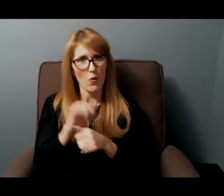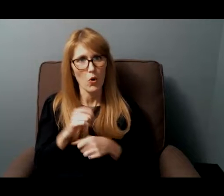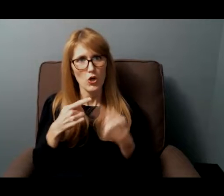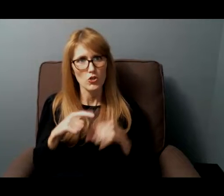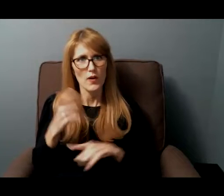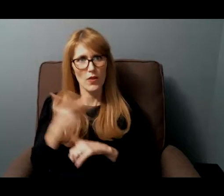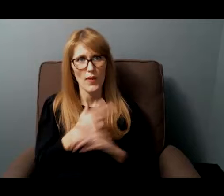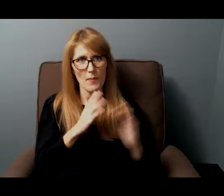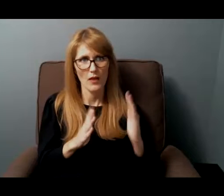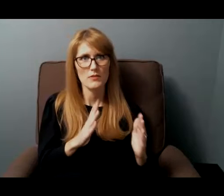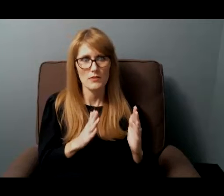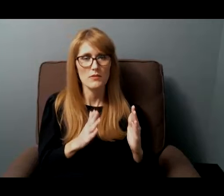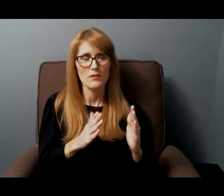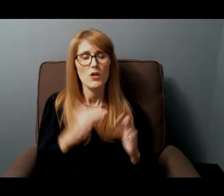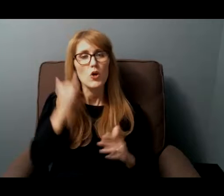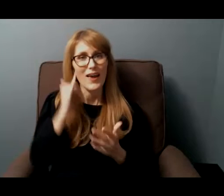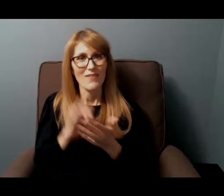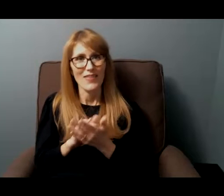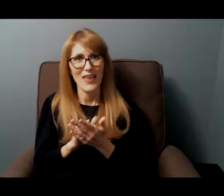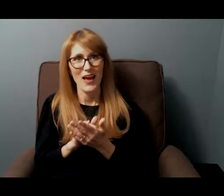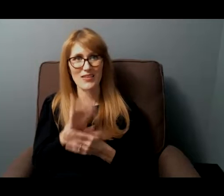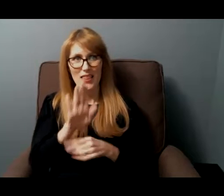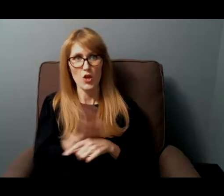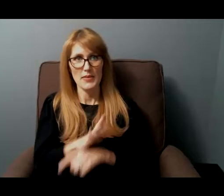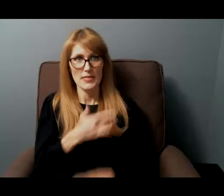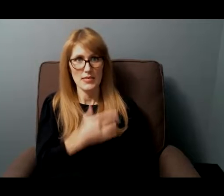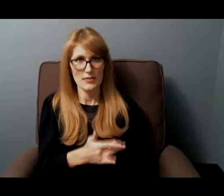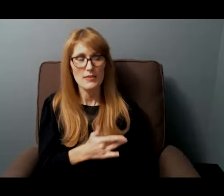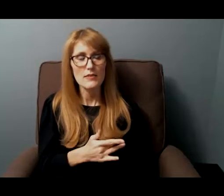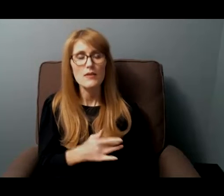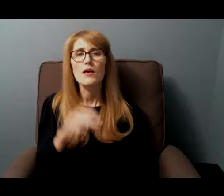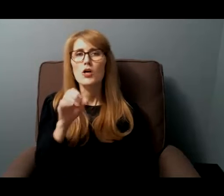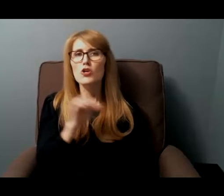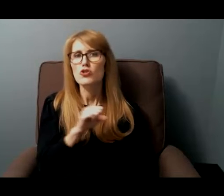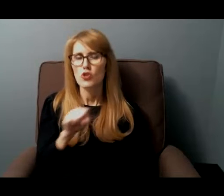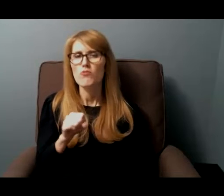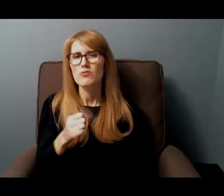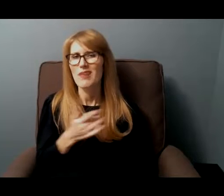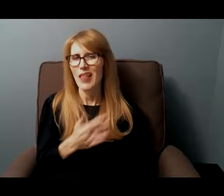that's kind of the nature of how their business works, Social Security will probably average